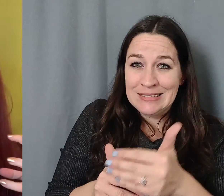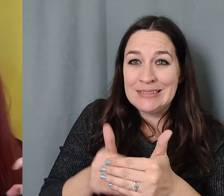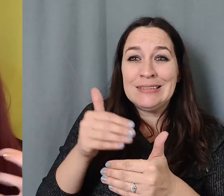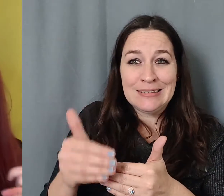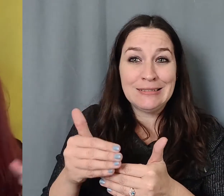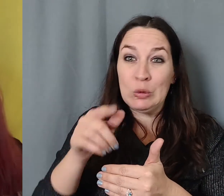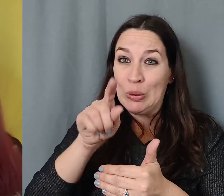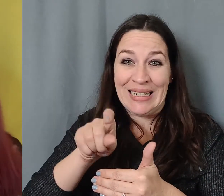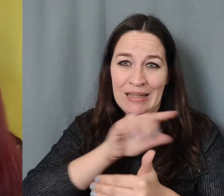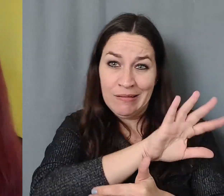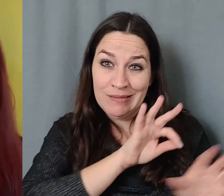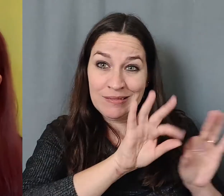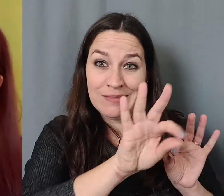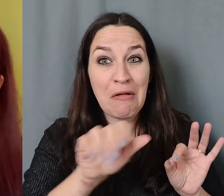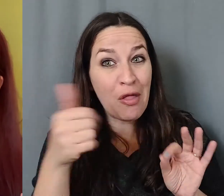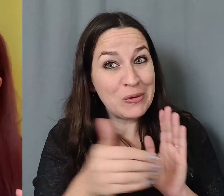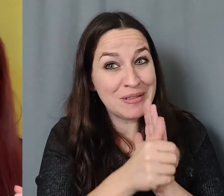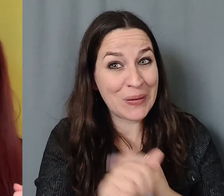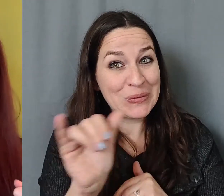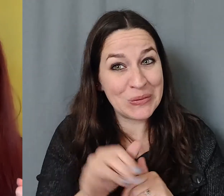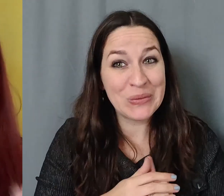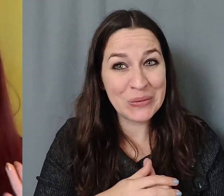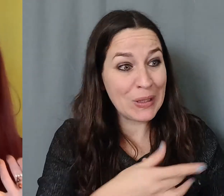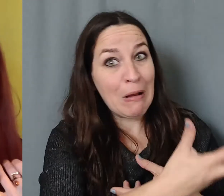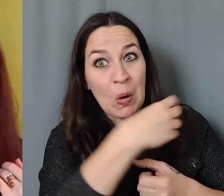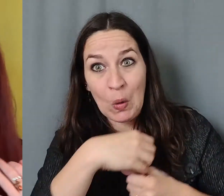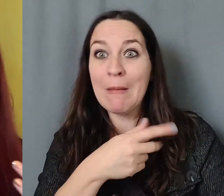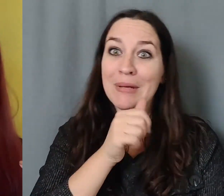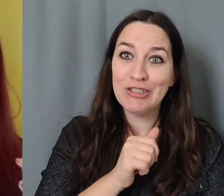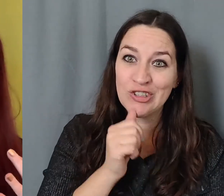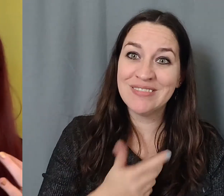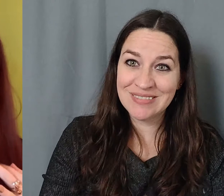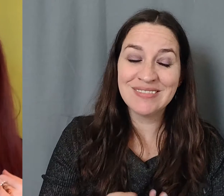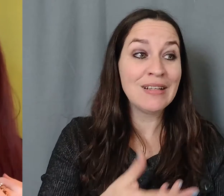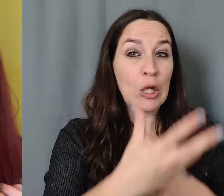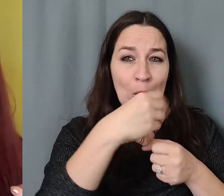in a little bit deeper, you're going to have to tap into some other skills. You're going to have to tap into patience. You're going to have to tap into habit